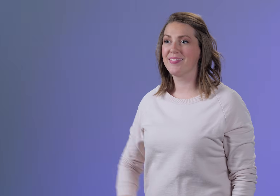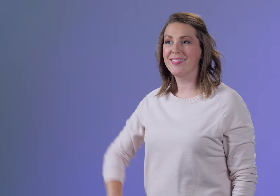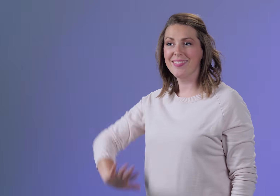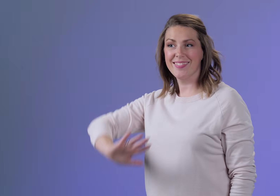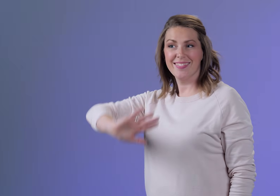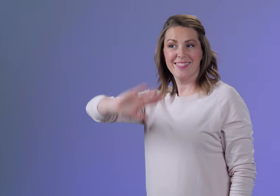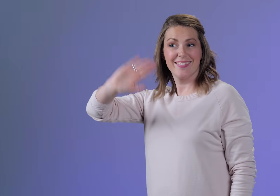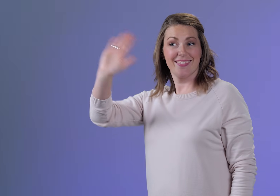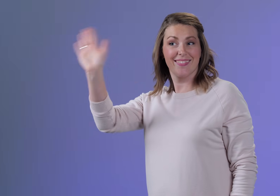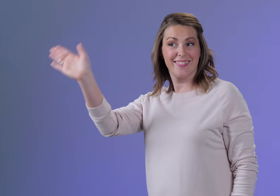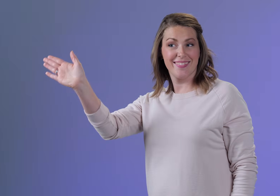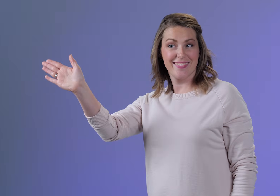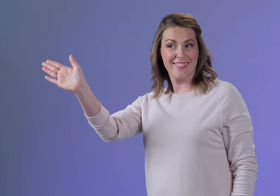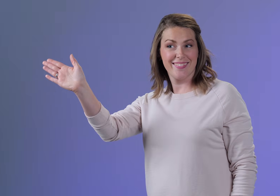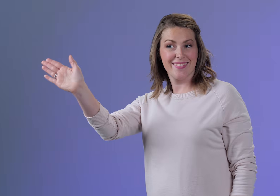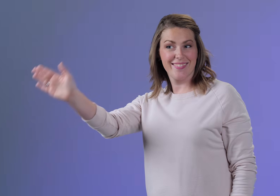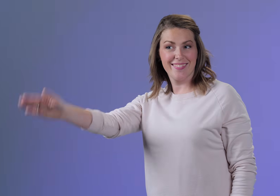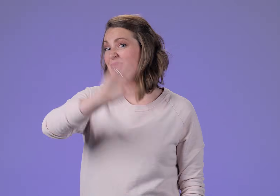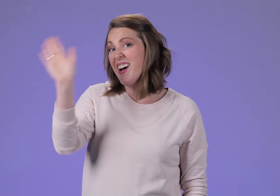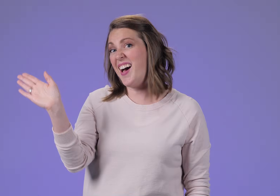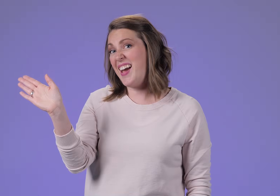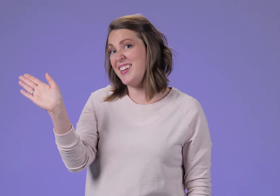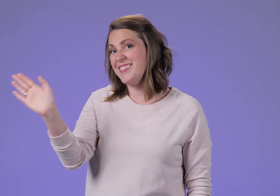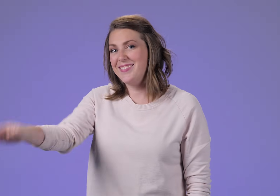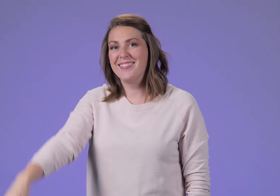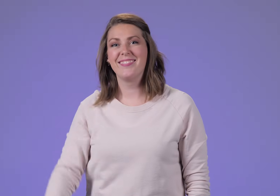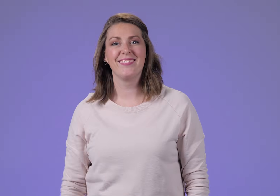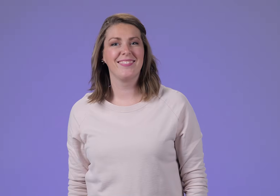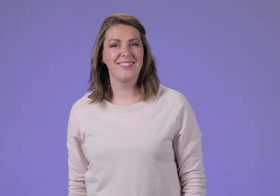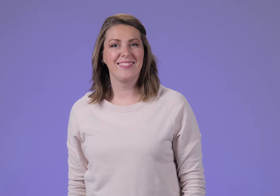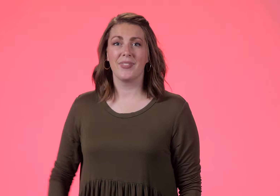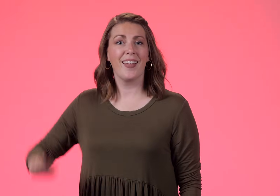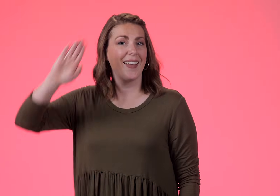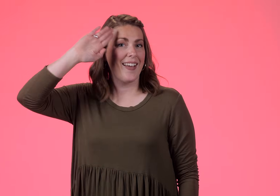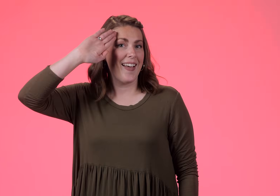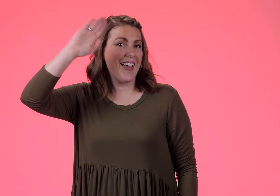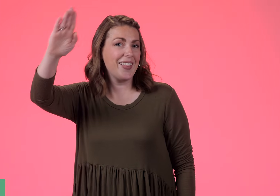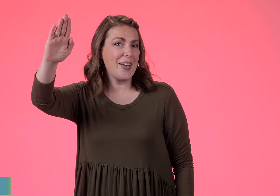This is used really informally. HI HELLO